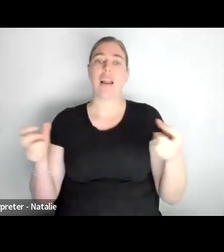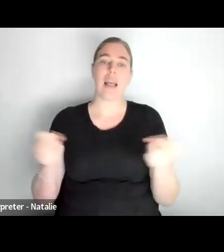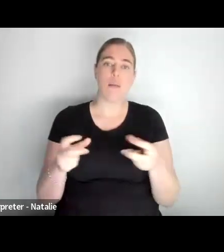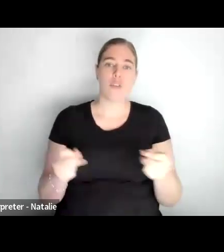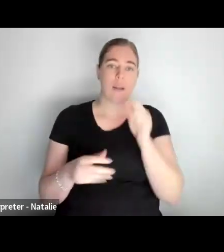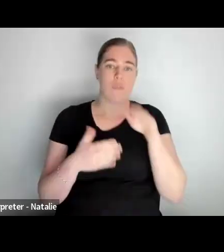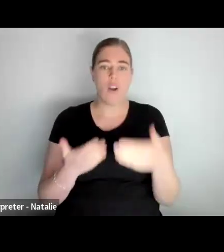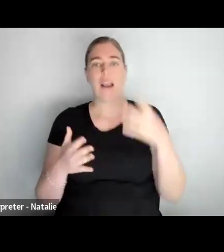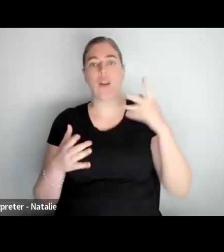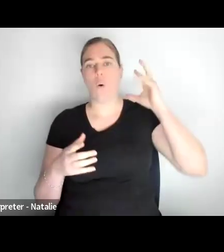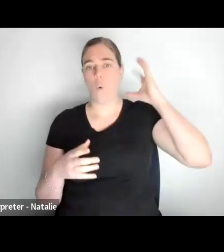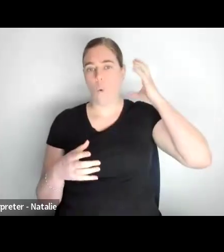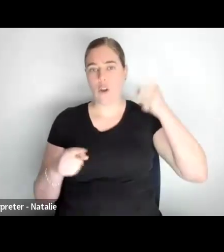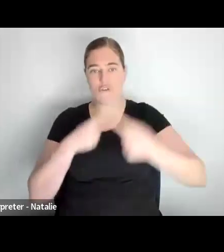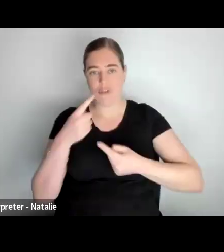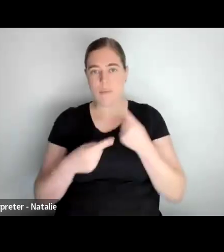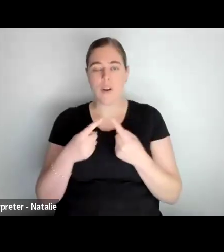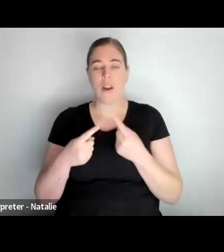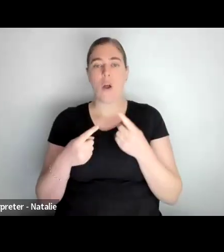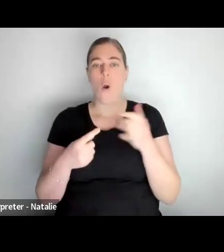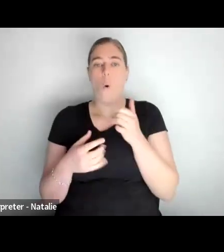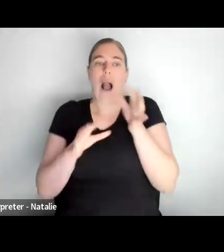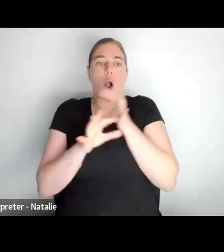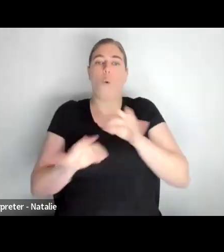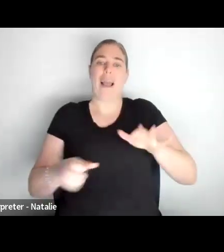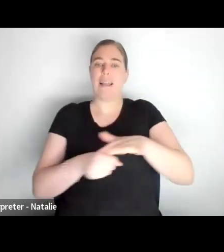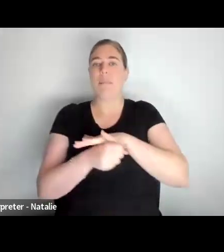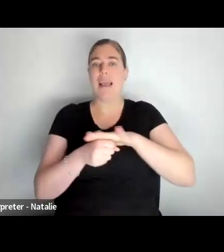audio descriptions, or even just a quiet space to be able to join the meeting